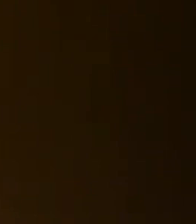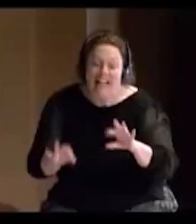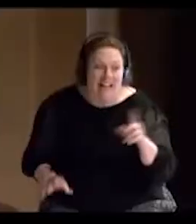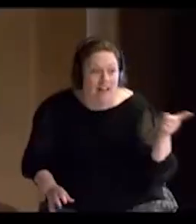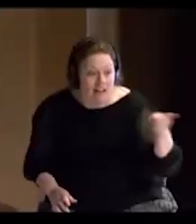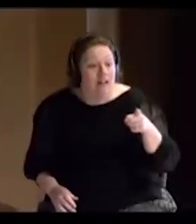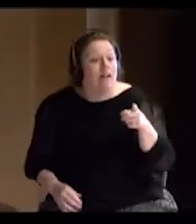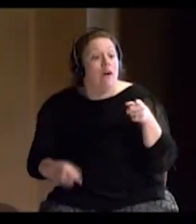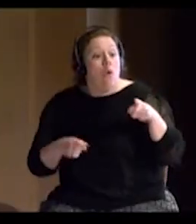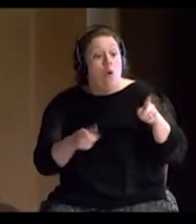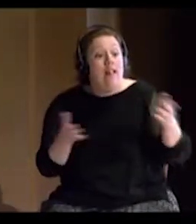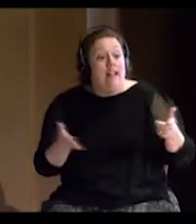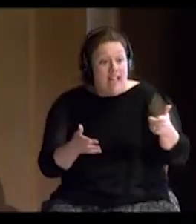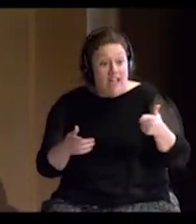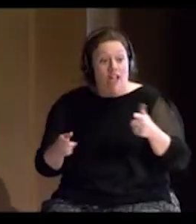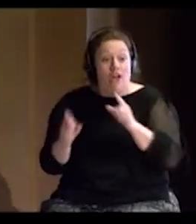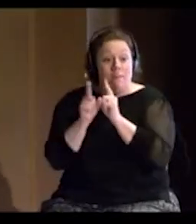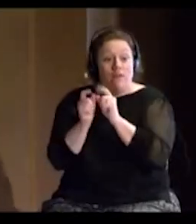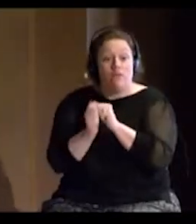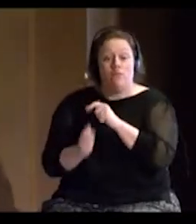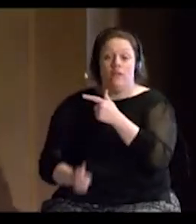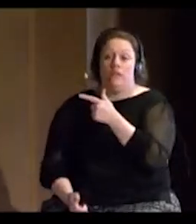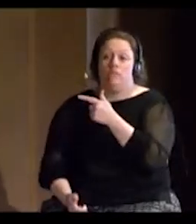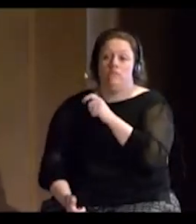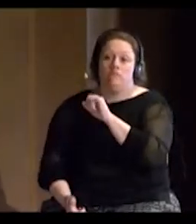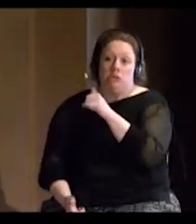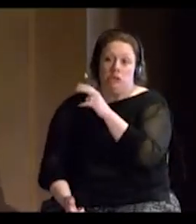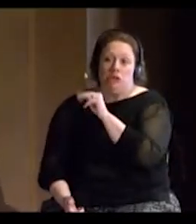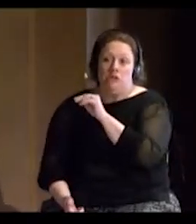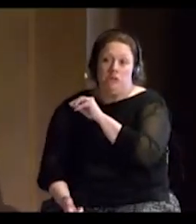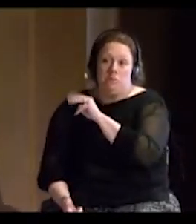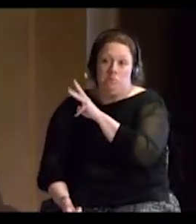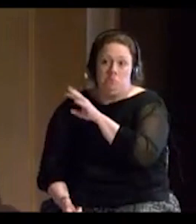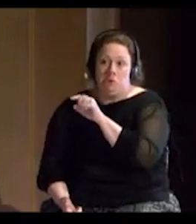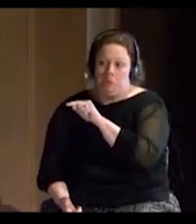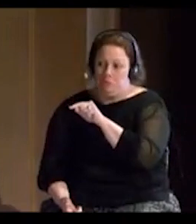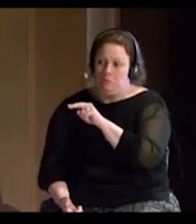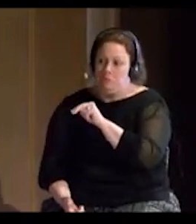his mentors were Jun Wen and now retired curator Liz Zimmer.